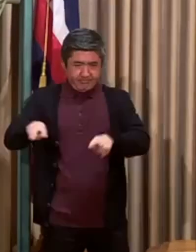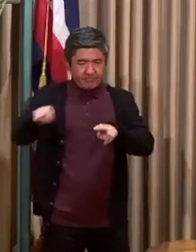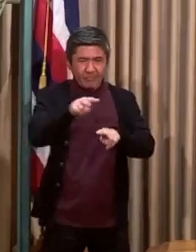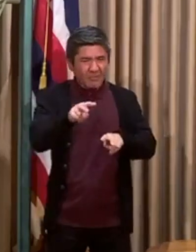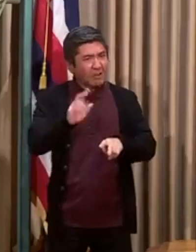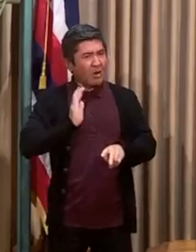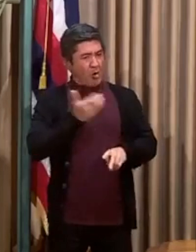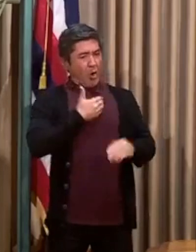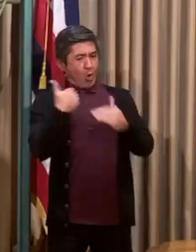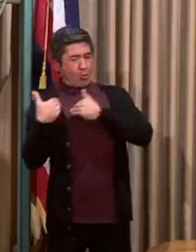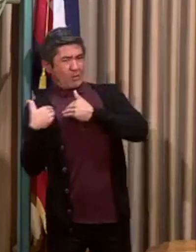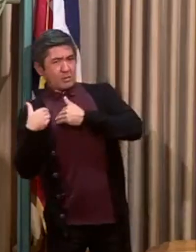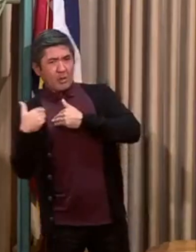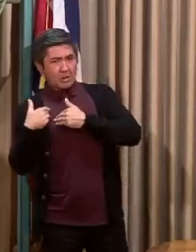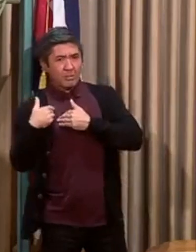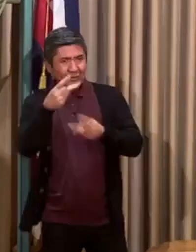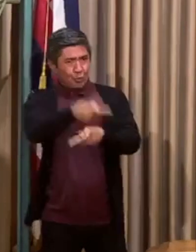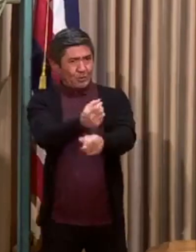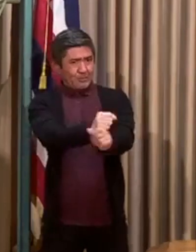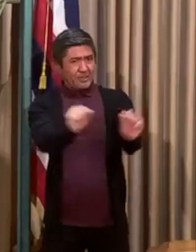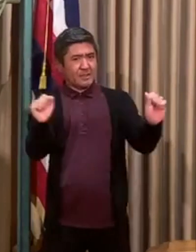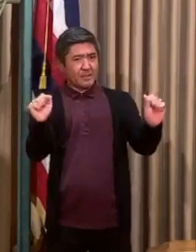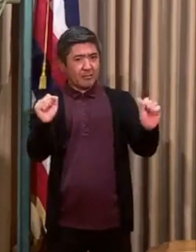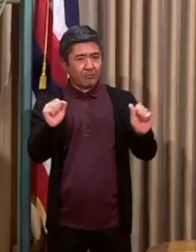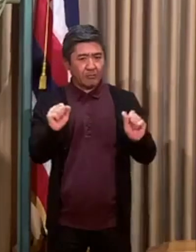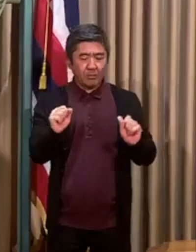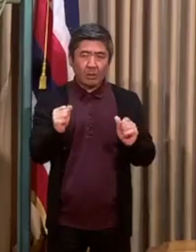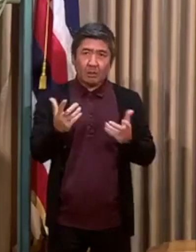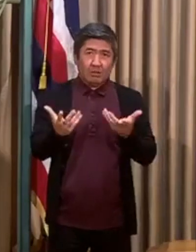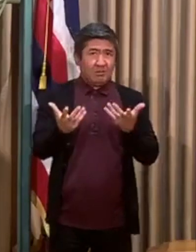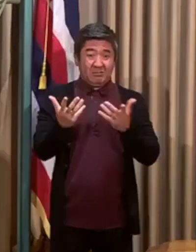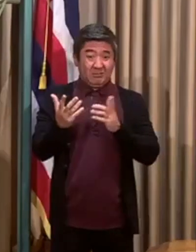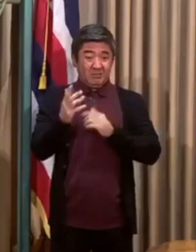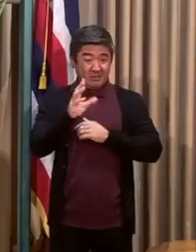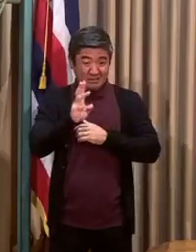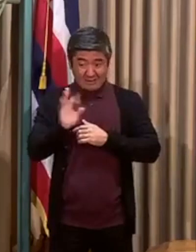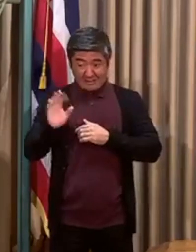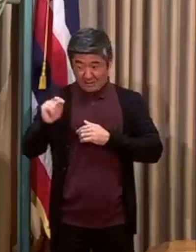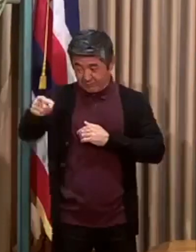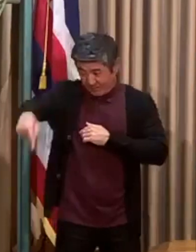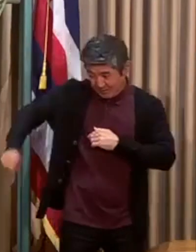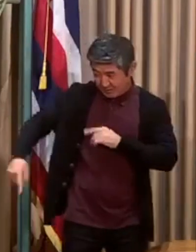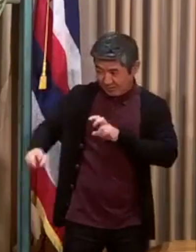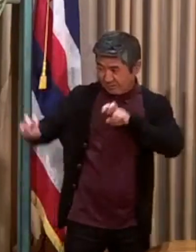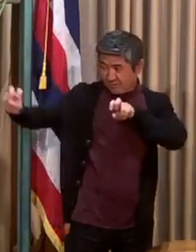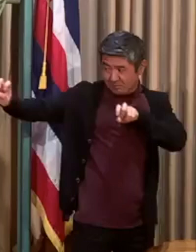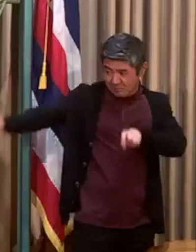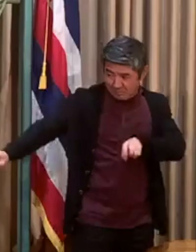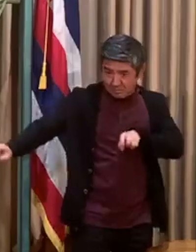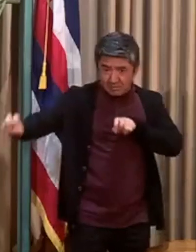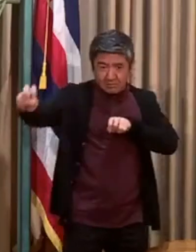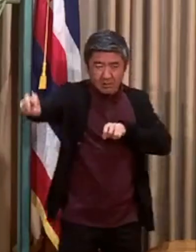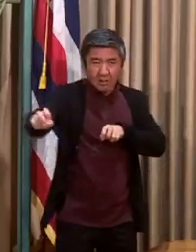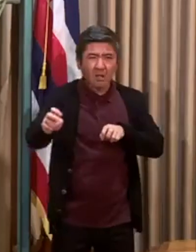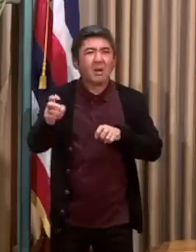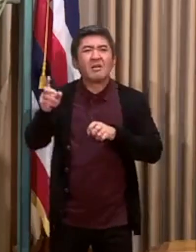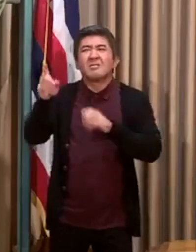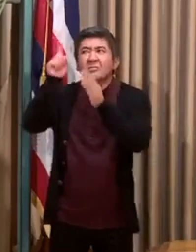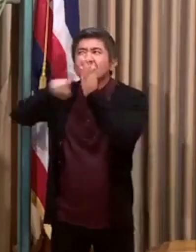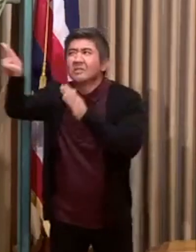so whether that distance is six feet, some of us have been talking about New Zealand— they use a distance of three feet—